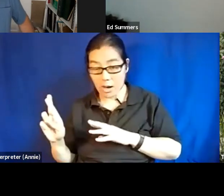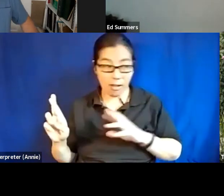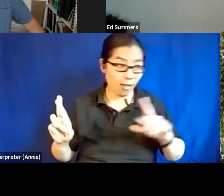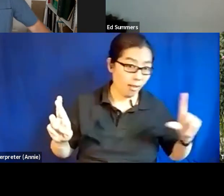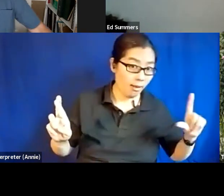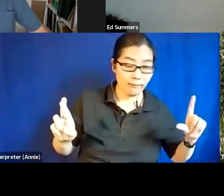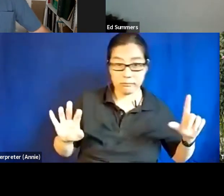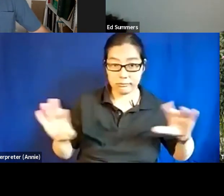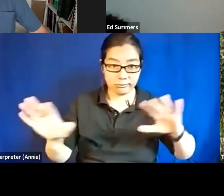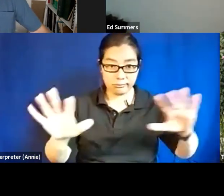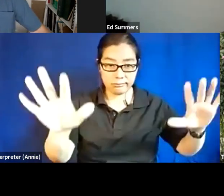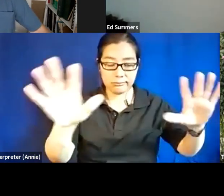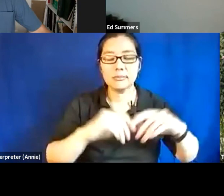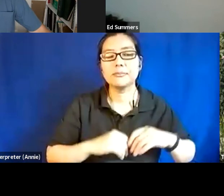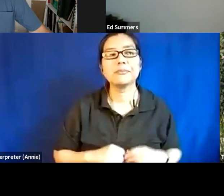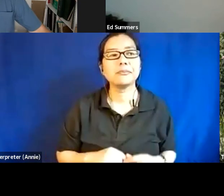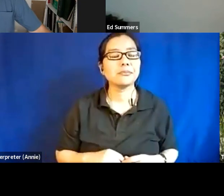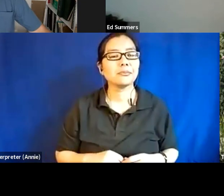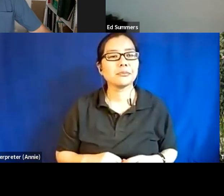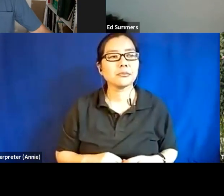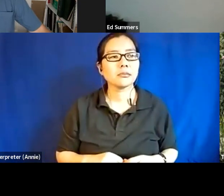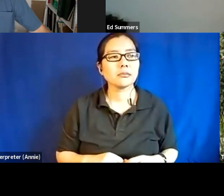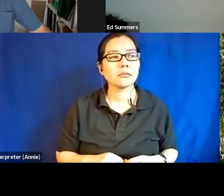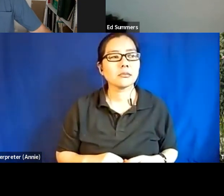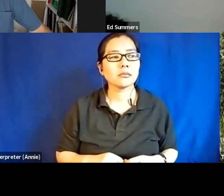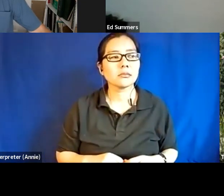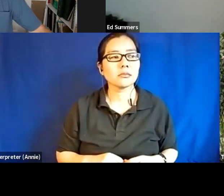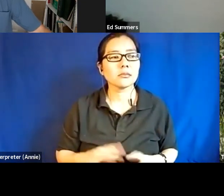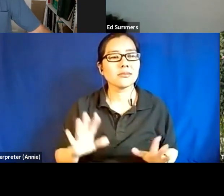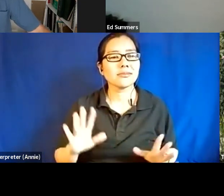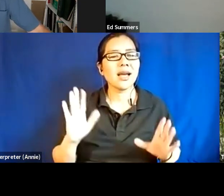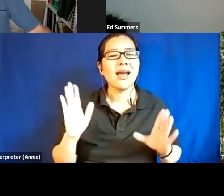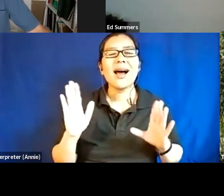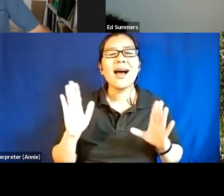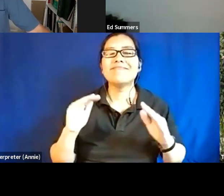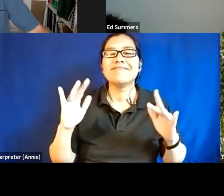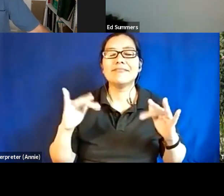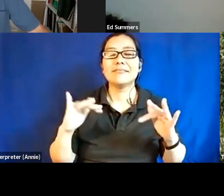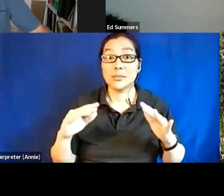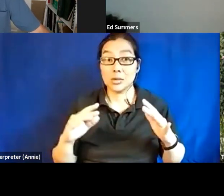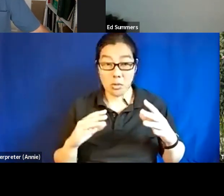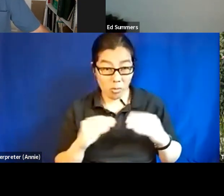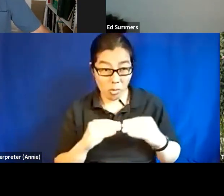actually, let's actually move on. Let's take another question. We've spent a lot